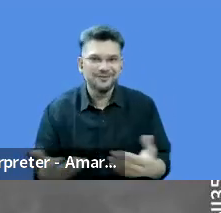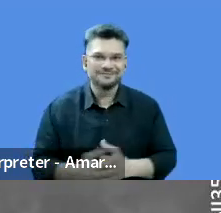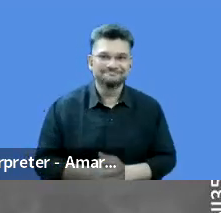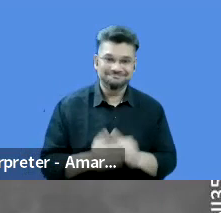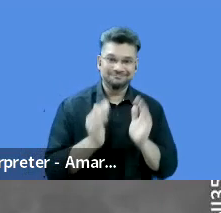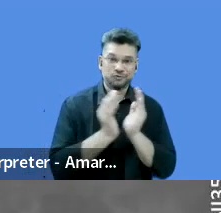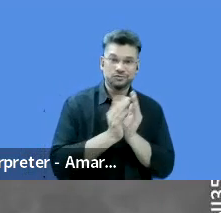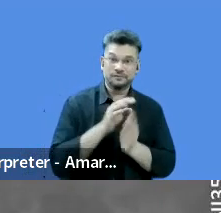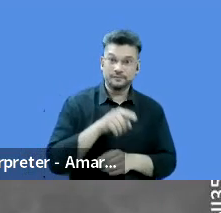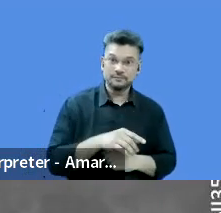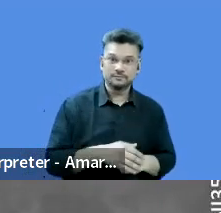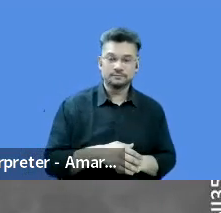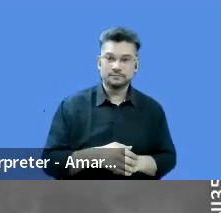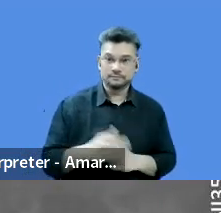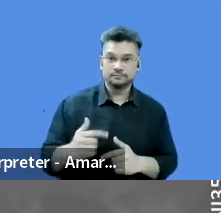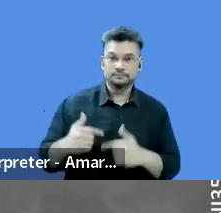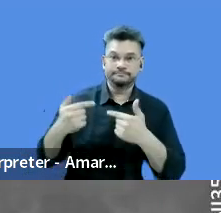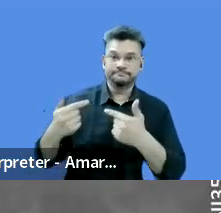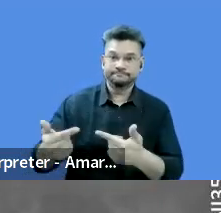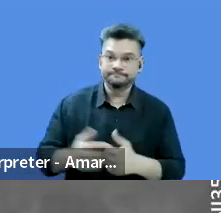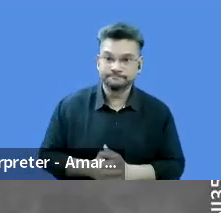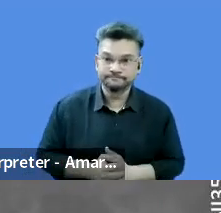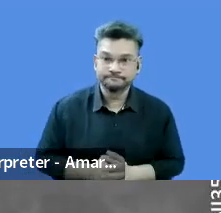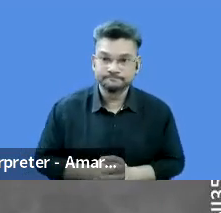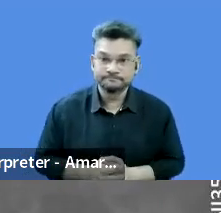examples and turning policy into action.